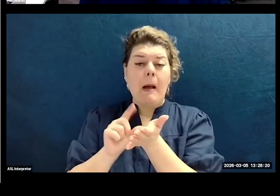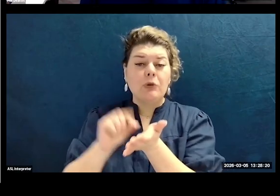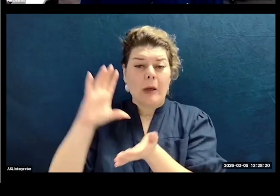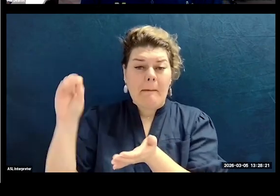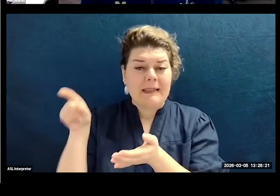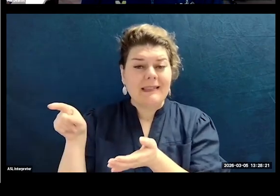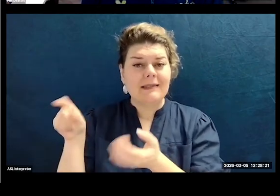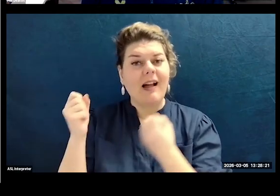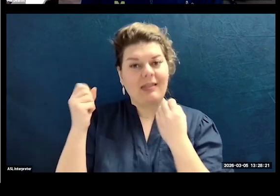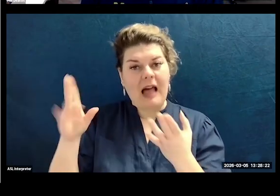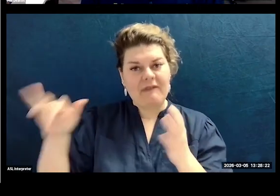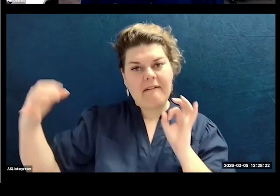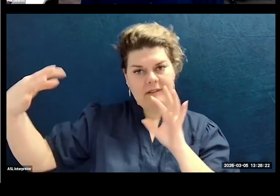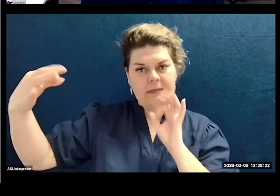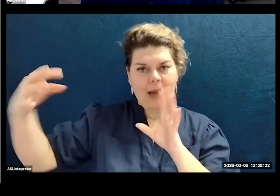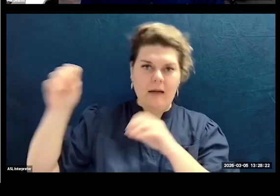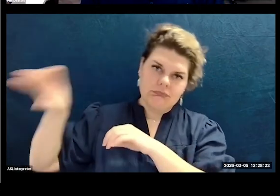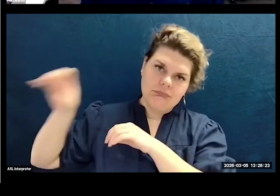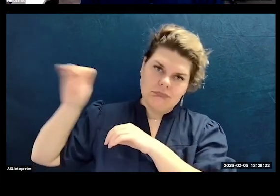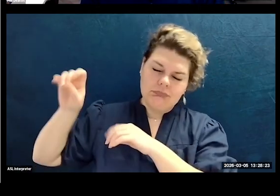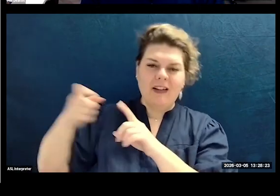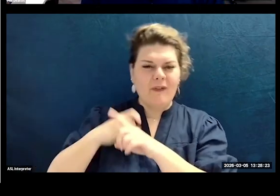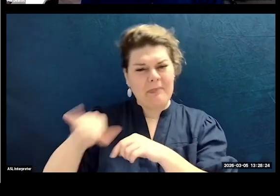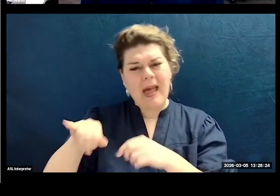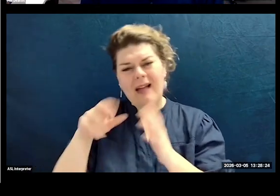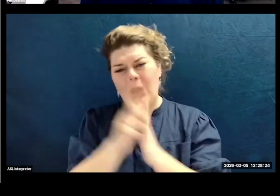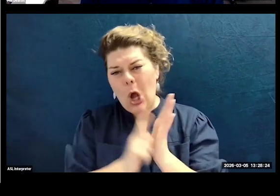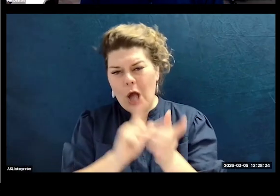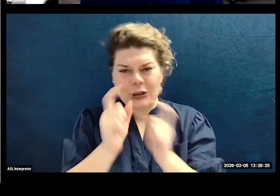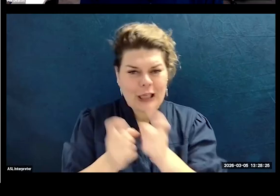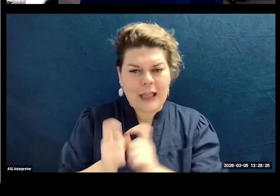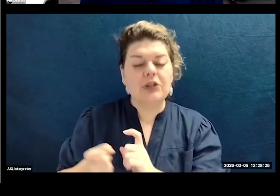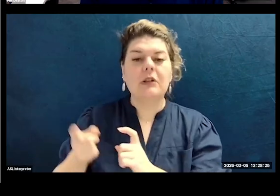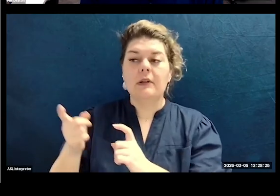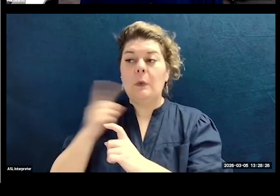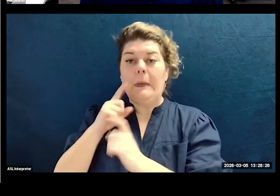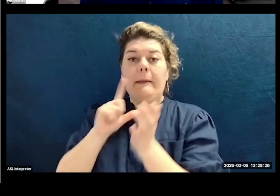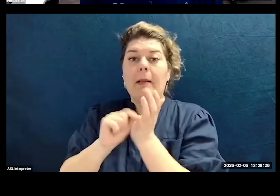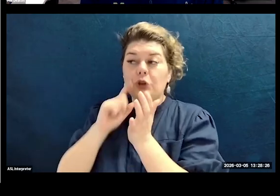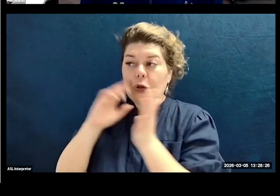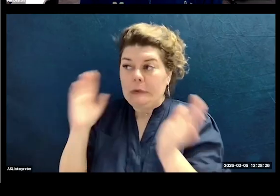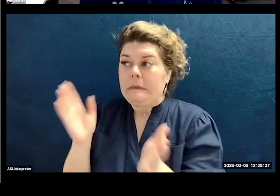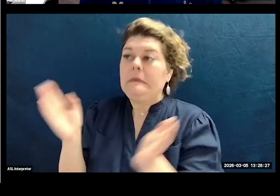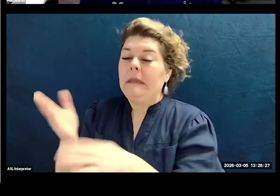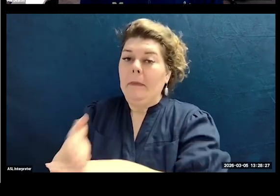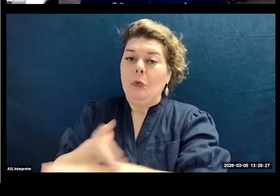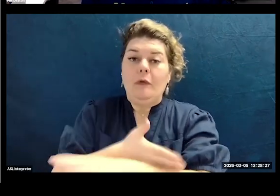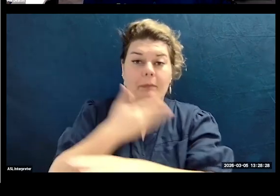a lot of this feedback due to the regulations change and it's really pushing them to do better and provide us with better materials.